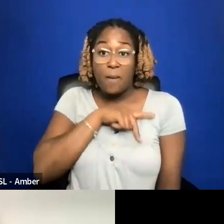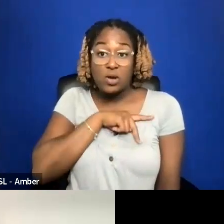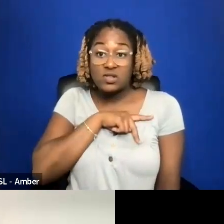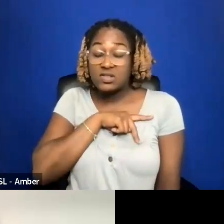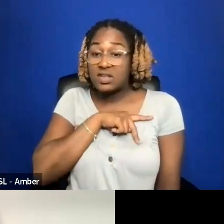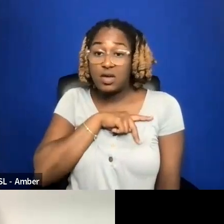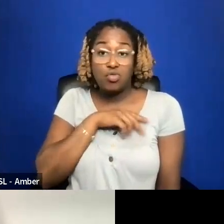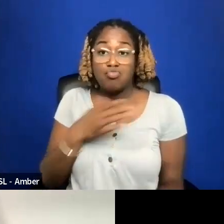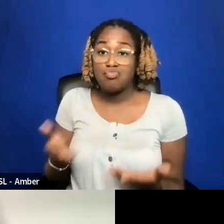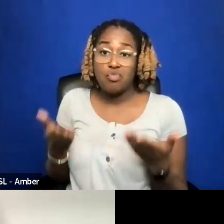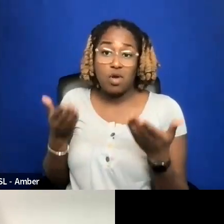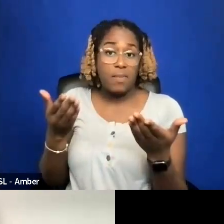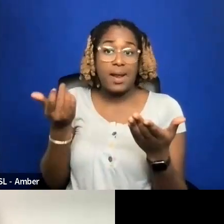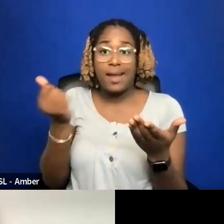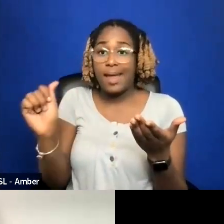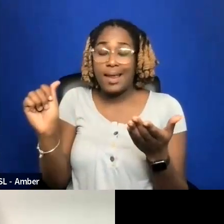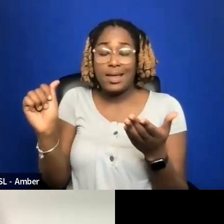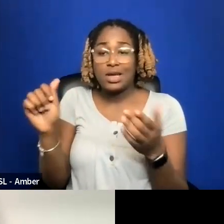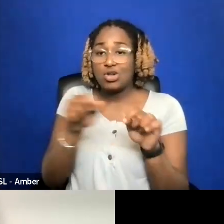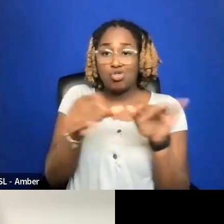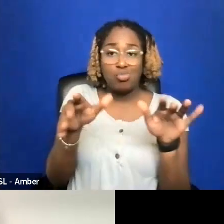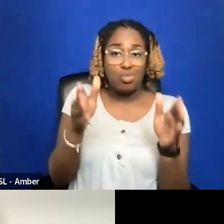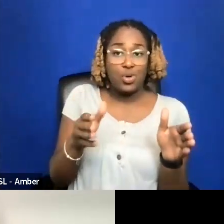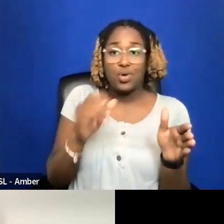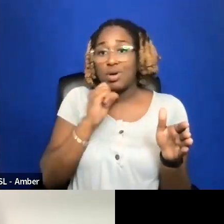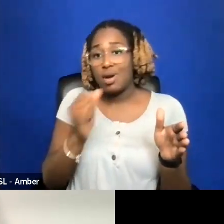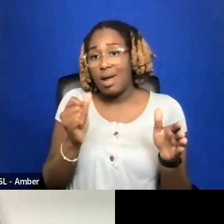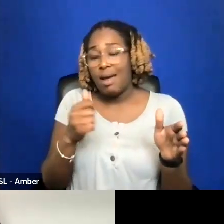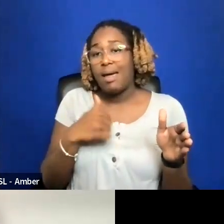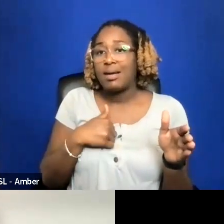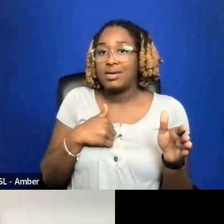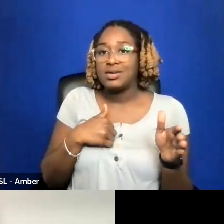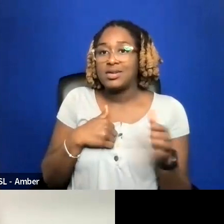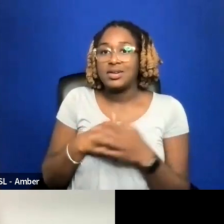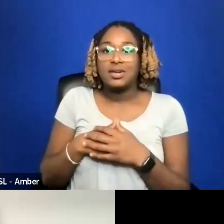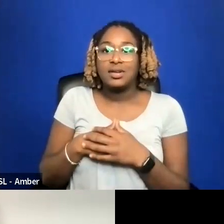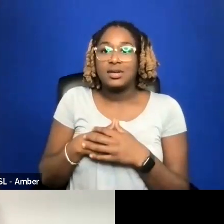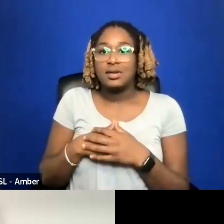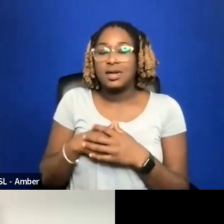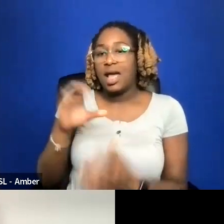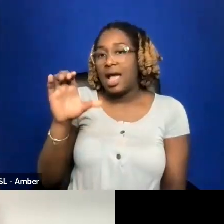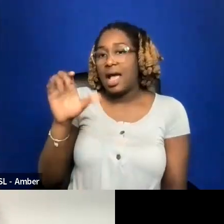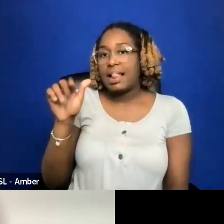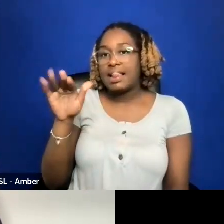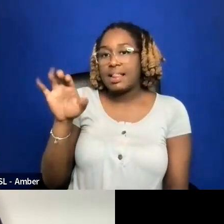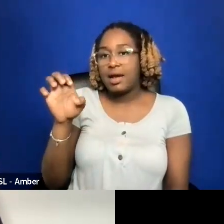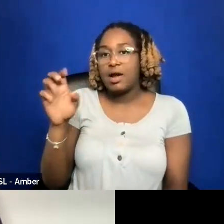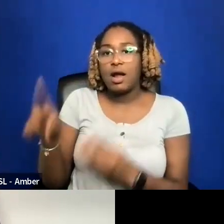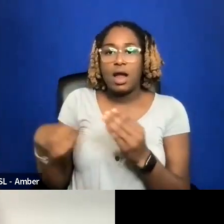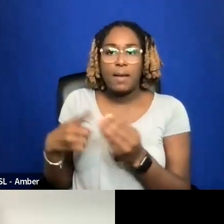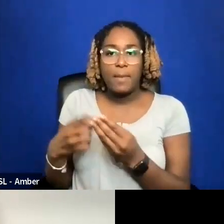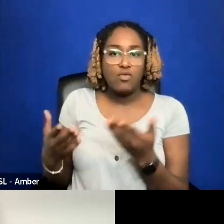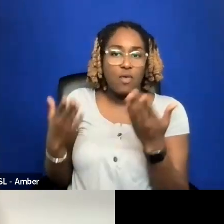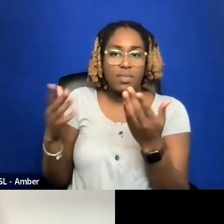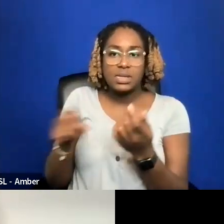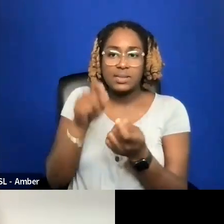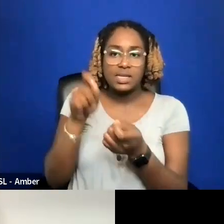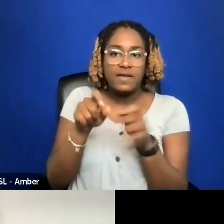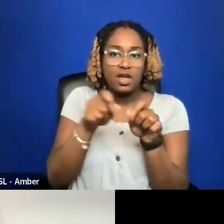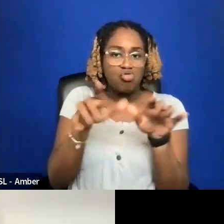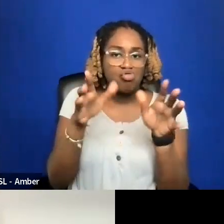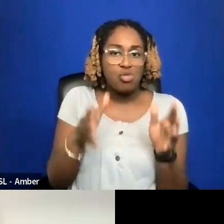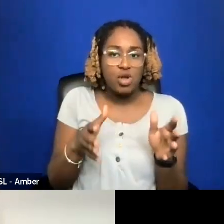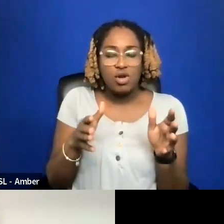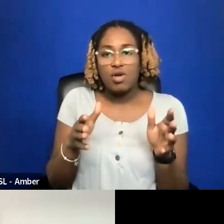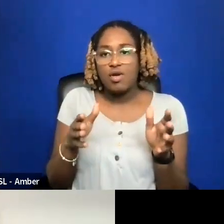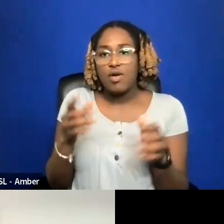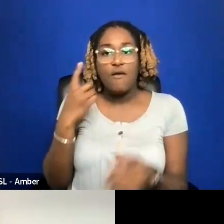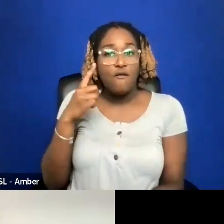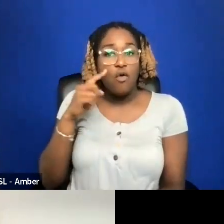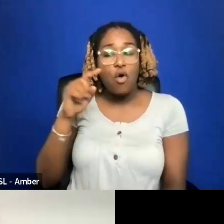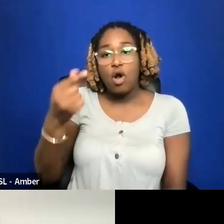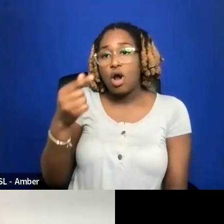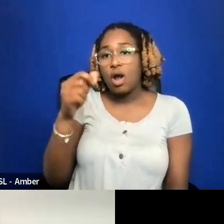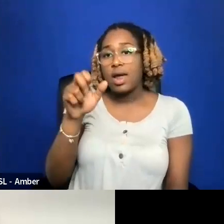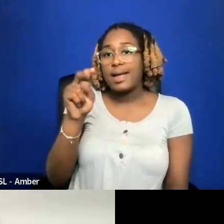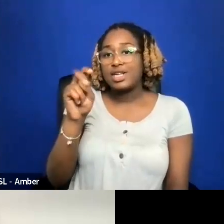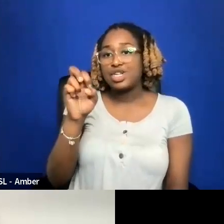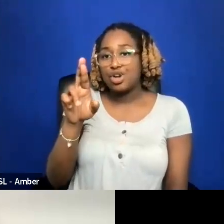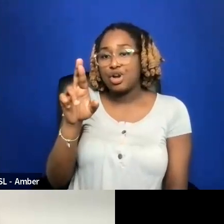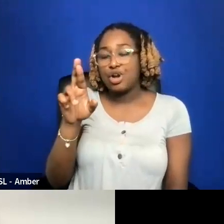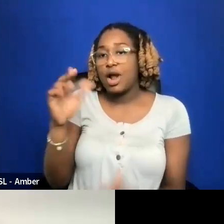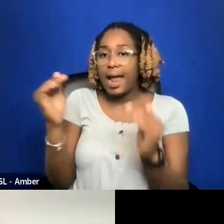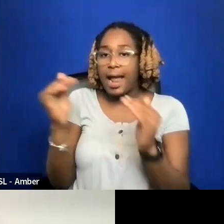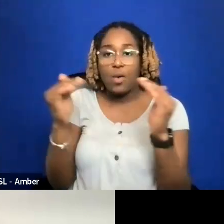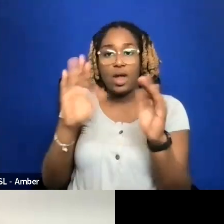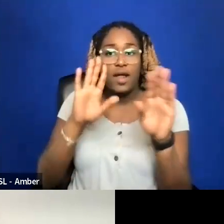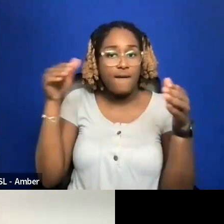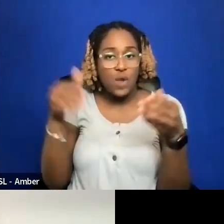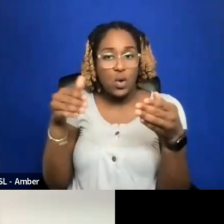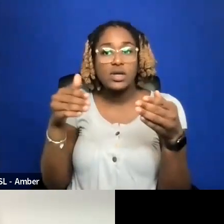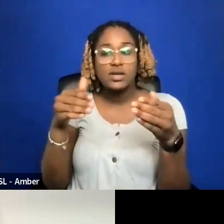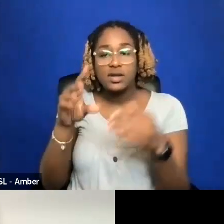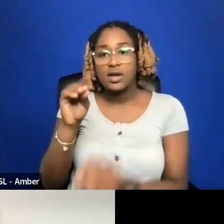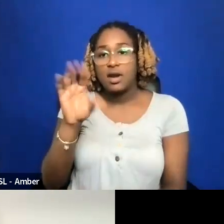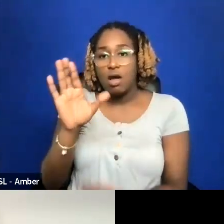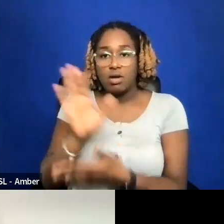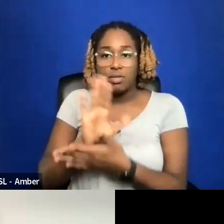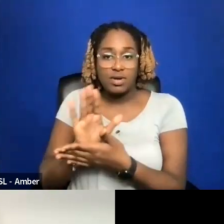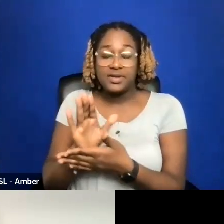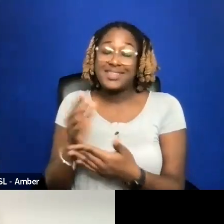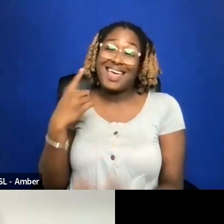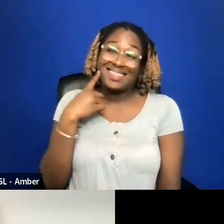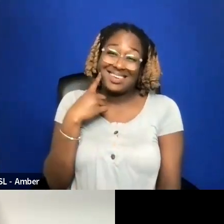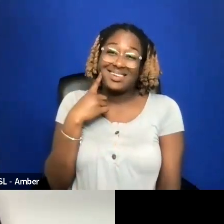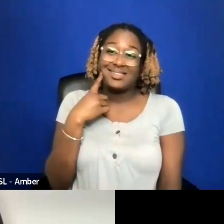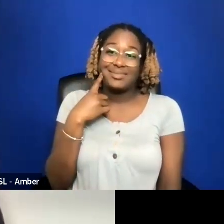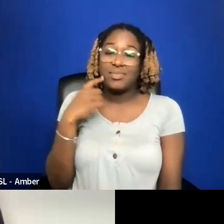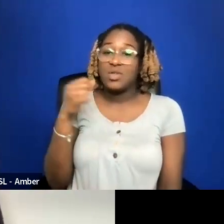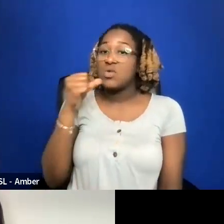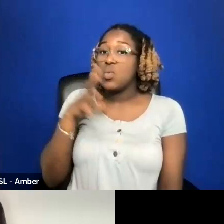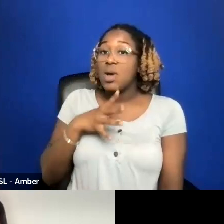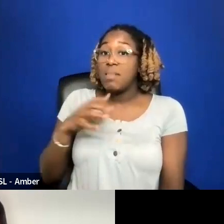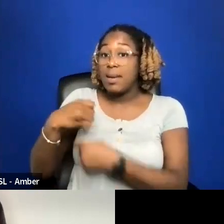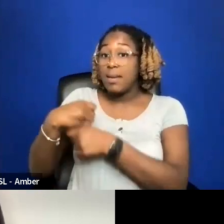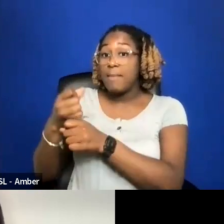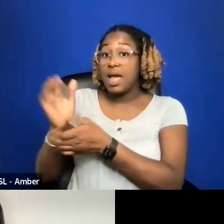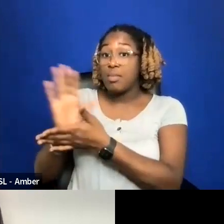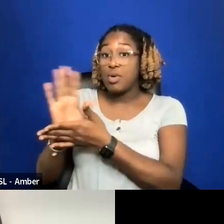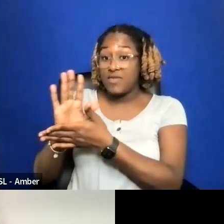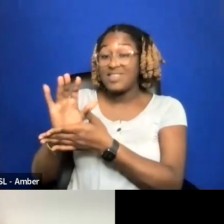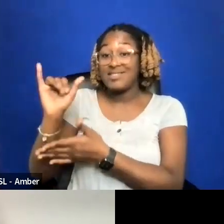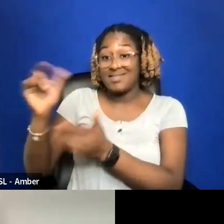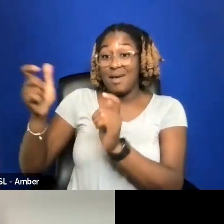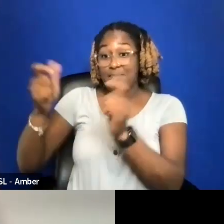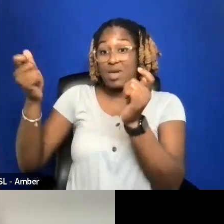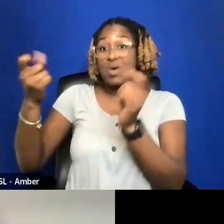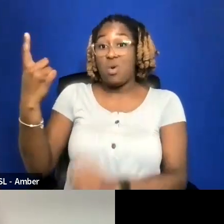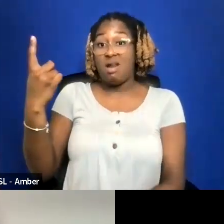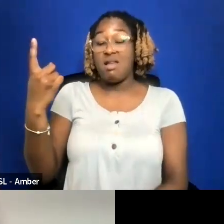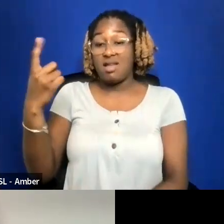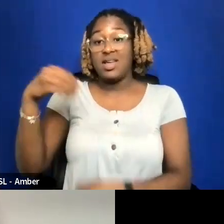I GO BASED ON I THINK WOMEN MAKE MOVIES IS A BIG ONE IN THE UNITED STATES.